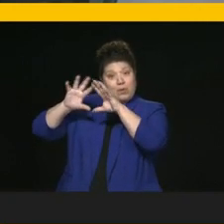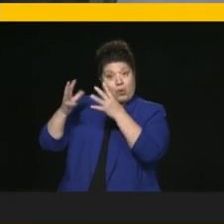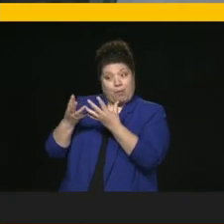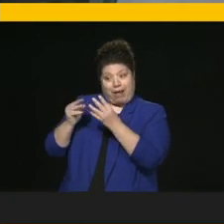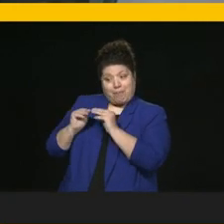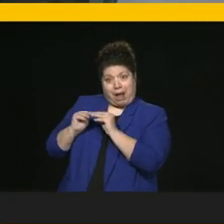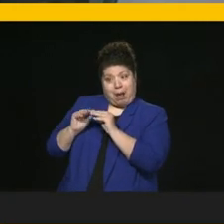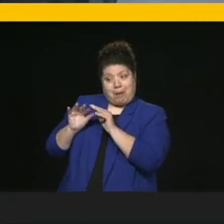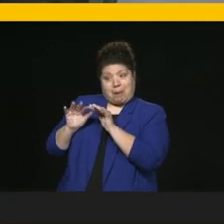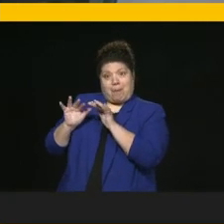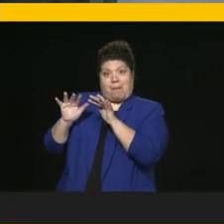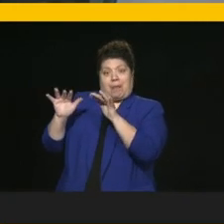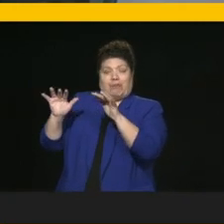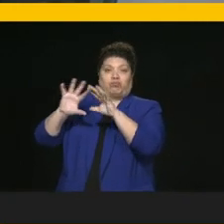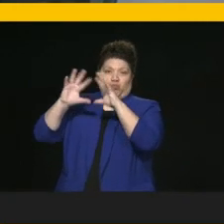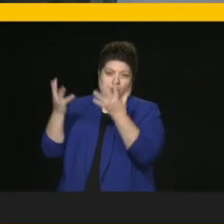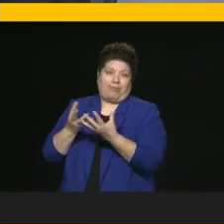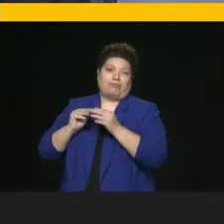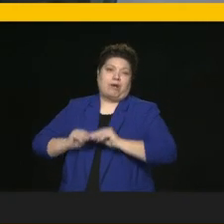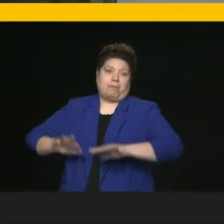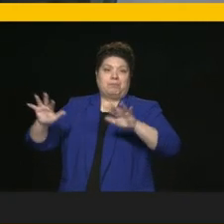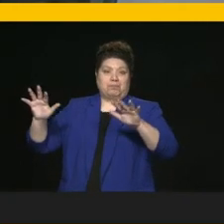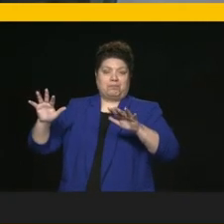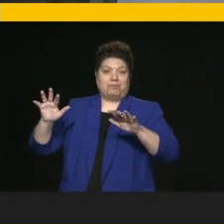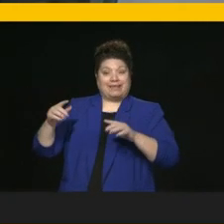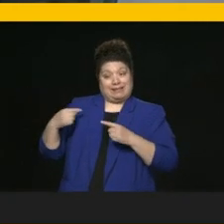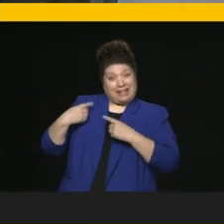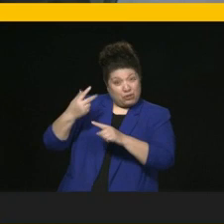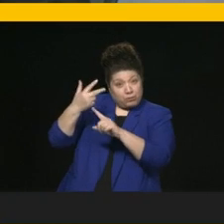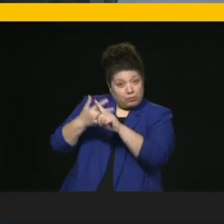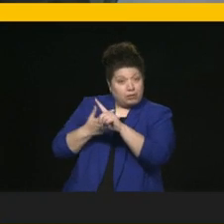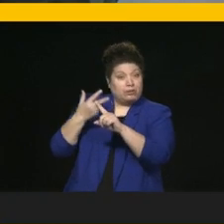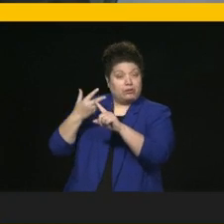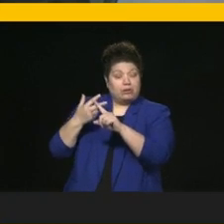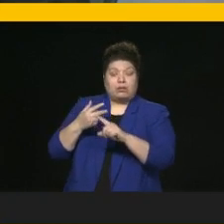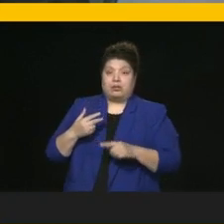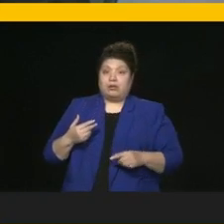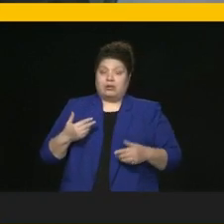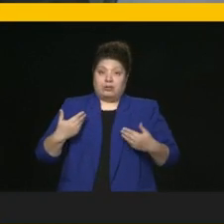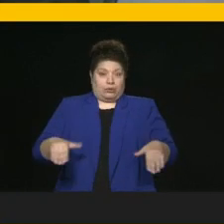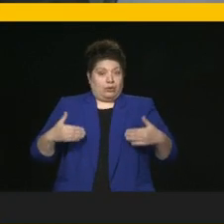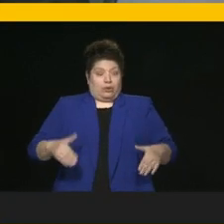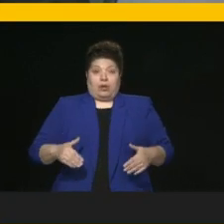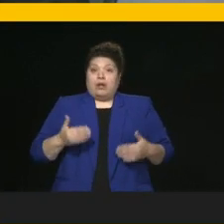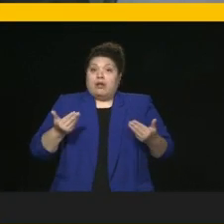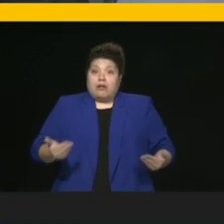IN CHINA SPREAD GLOBALLY AND ESTABLISHED THE PANDEMIC.